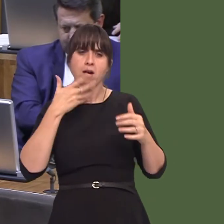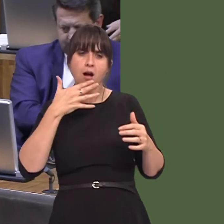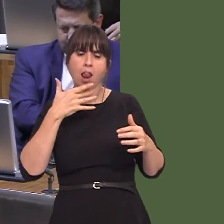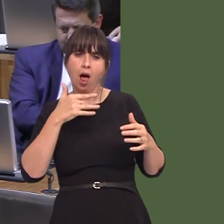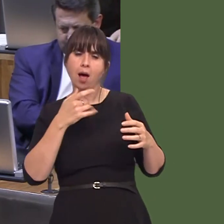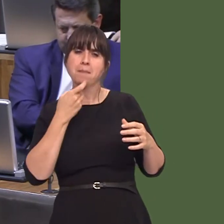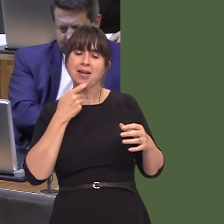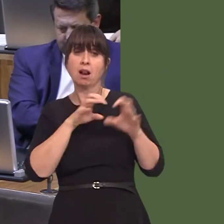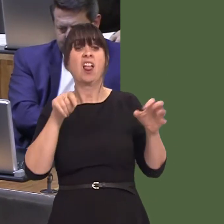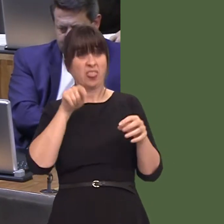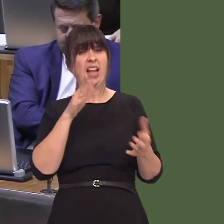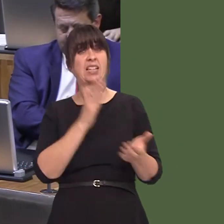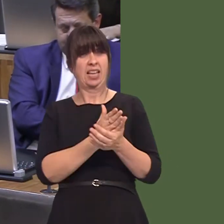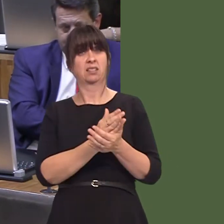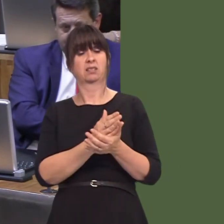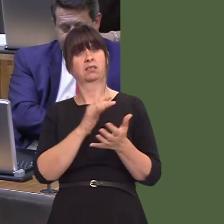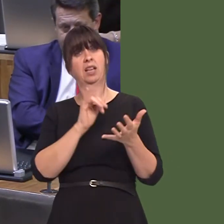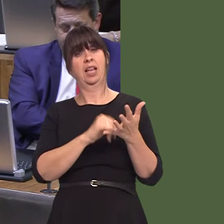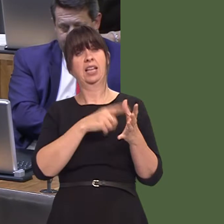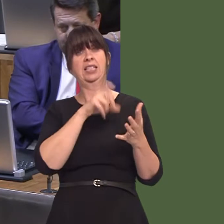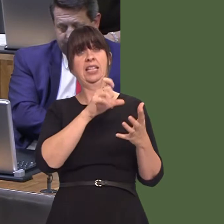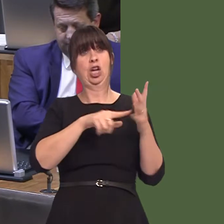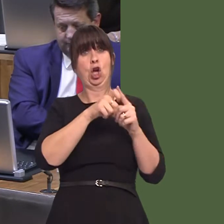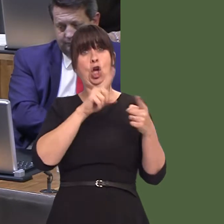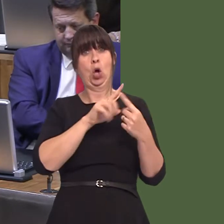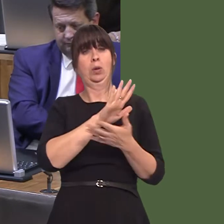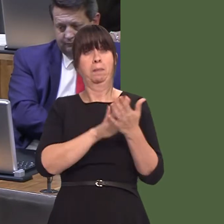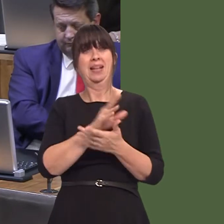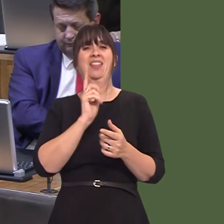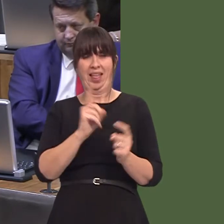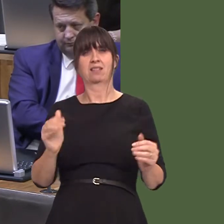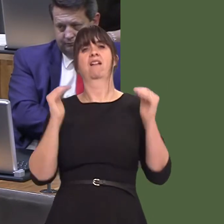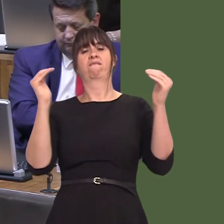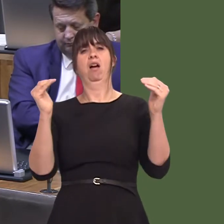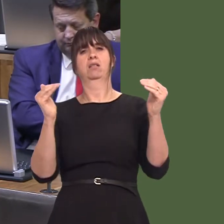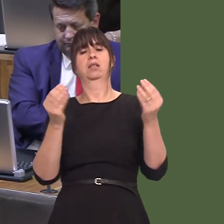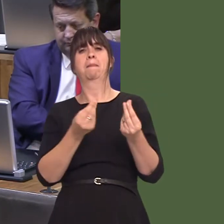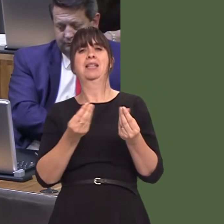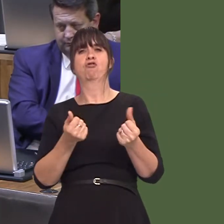is an activity included in the range of SIC codes that defines our advanced materials and manufacturing sector.